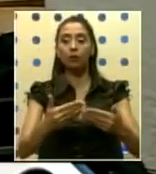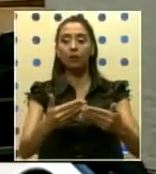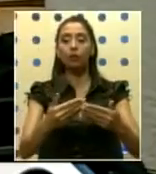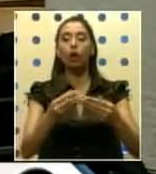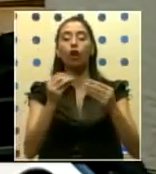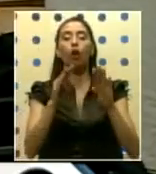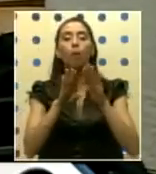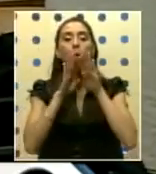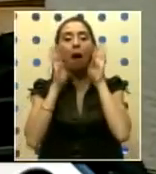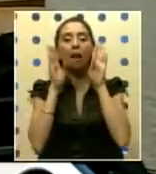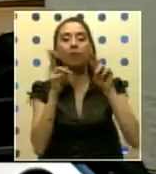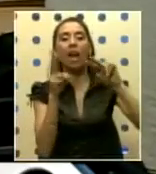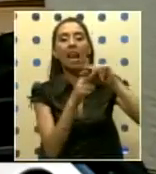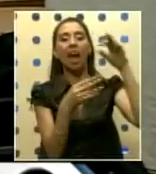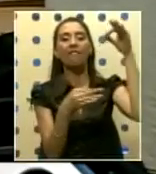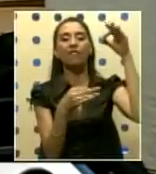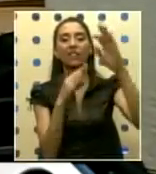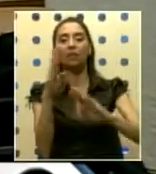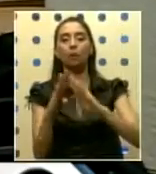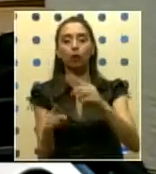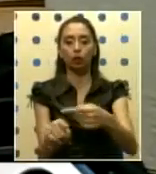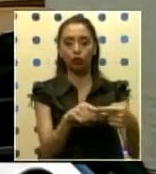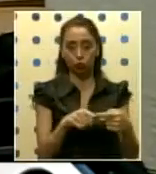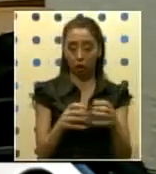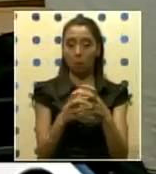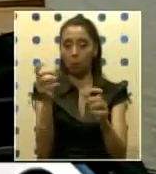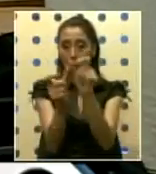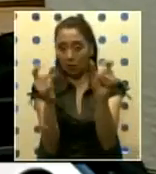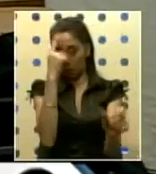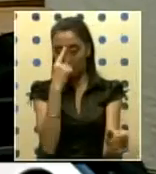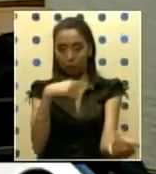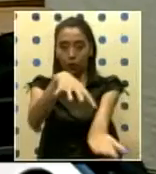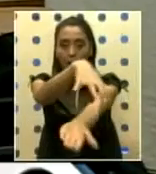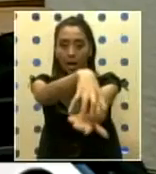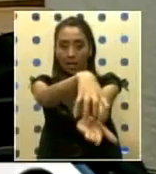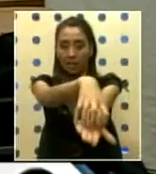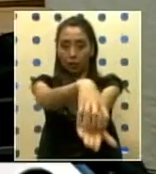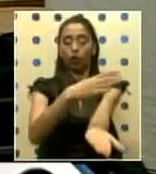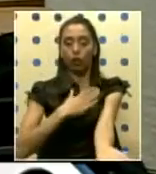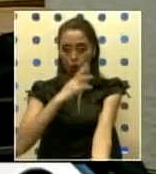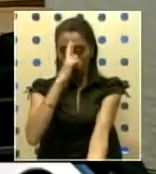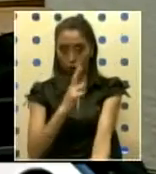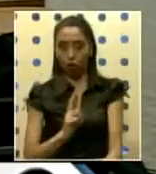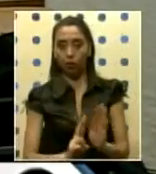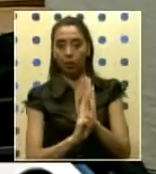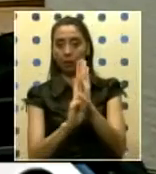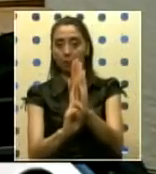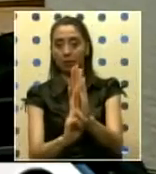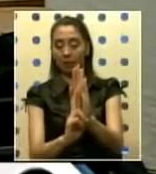the social protection registry. A lot of people in the region which I have the honor to represent